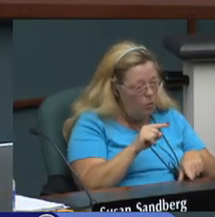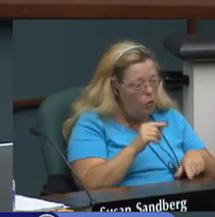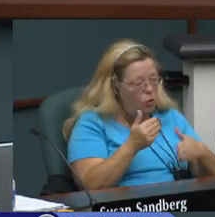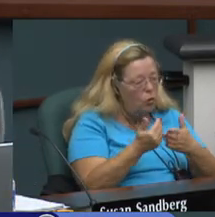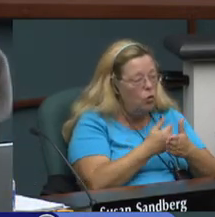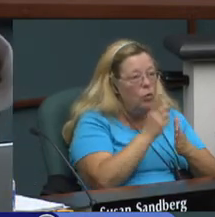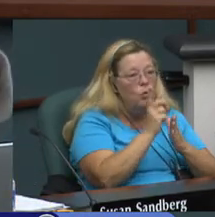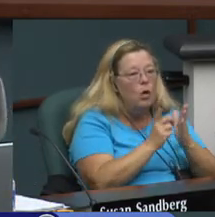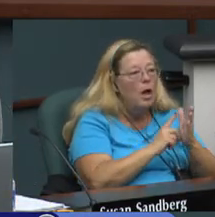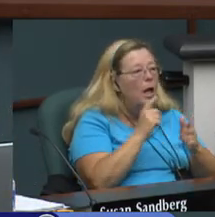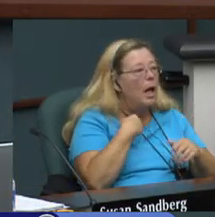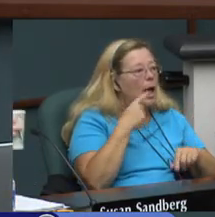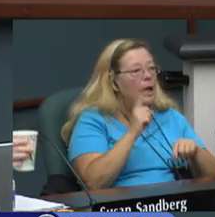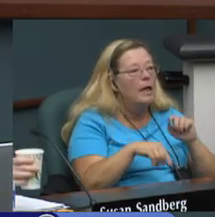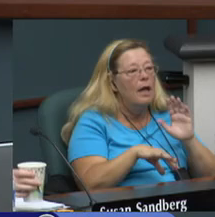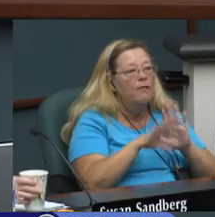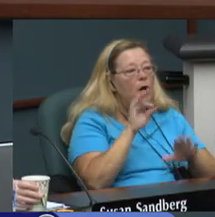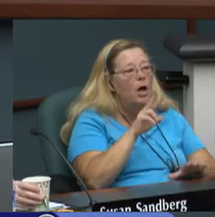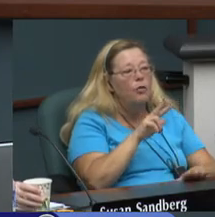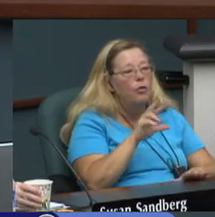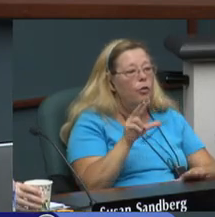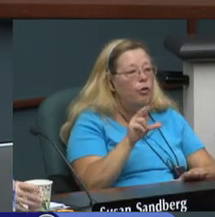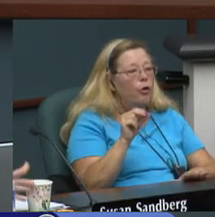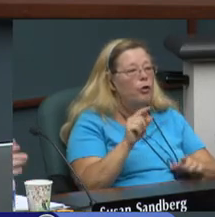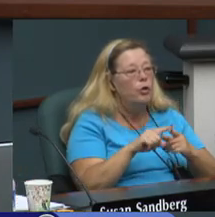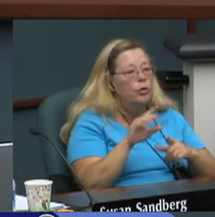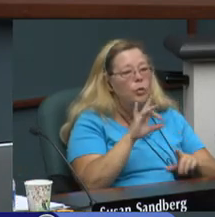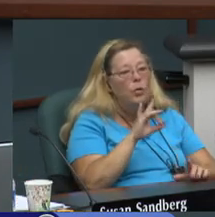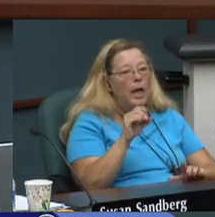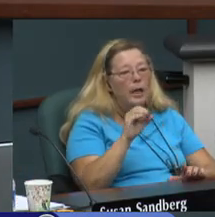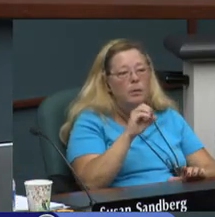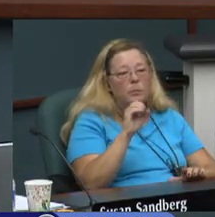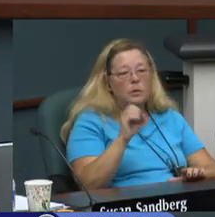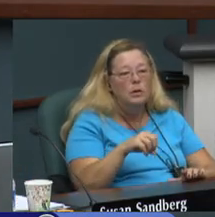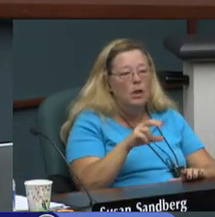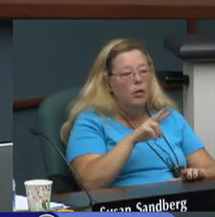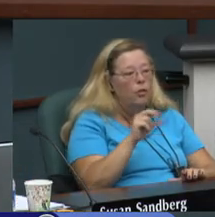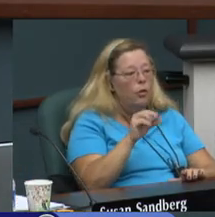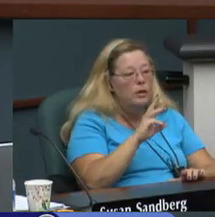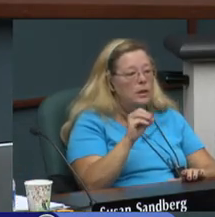couldn't find 36 to 80 percent are they in here somewhere